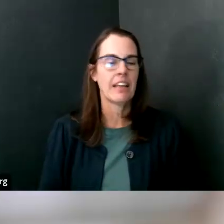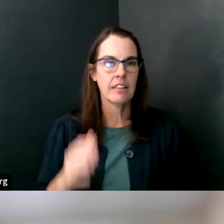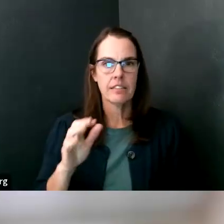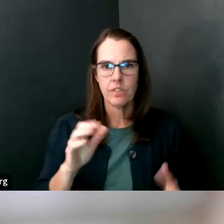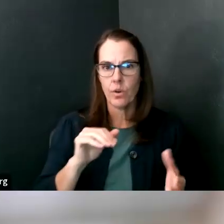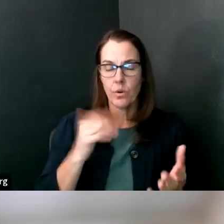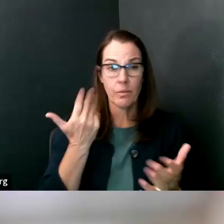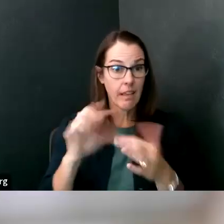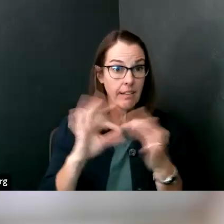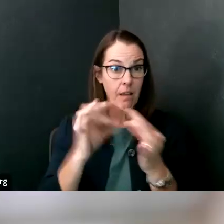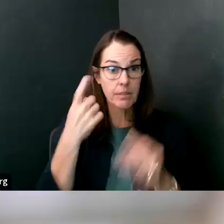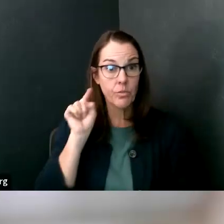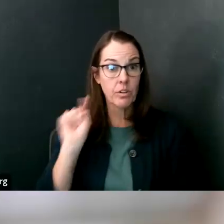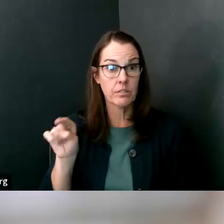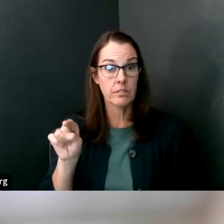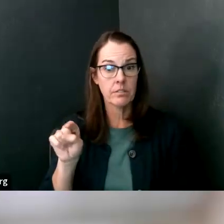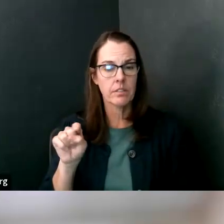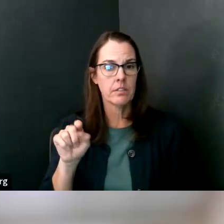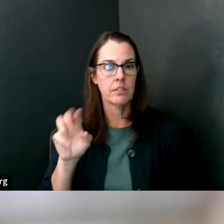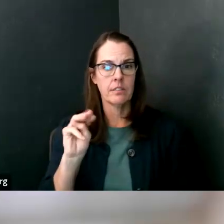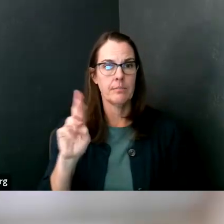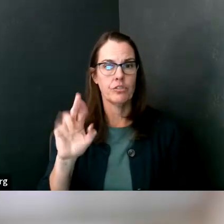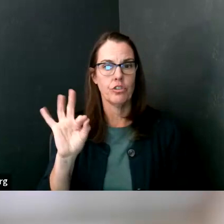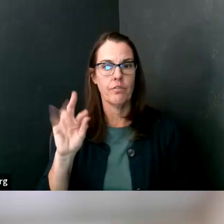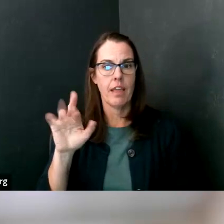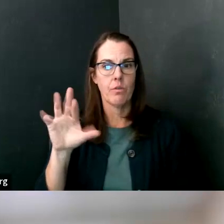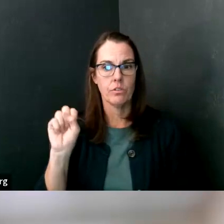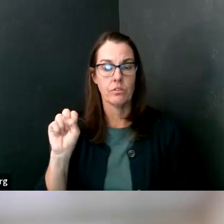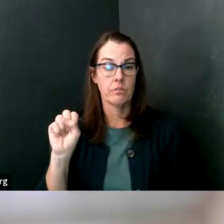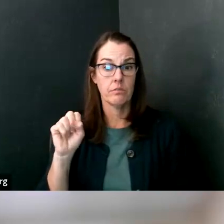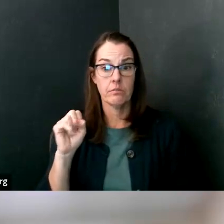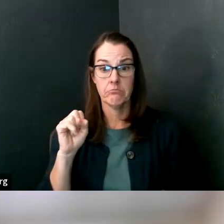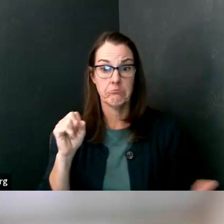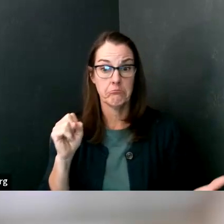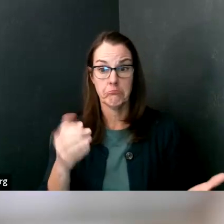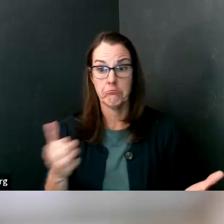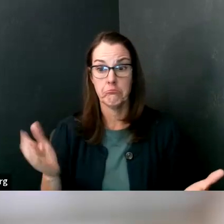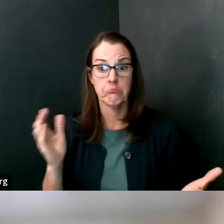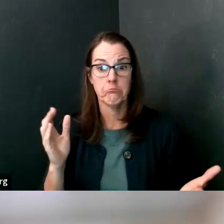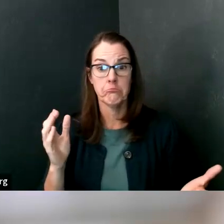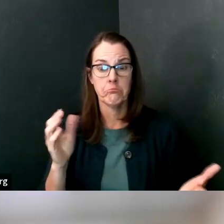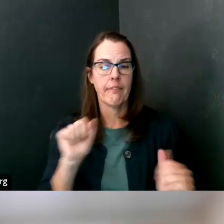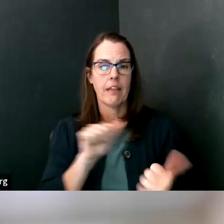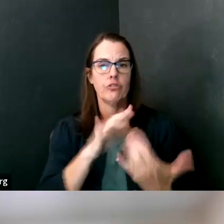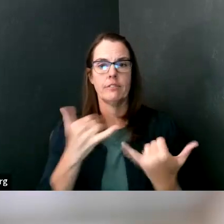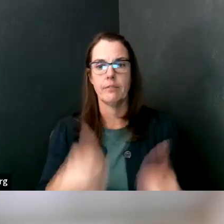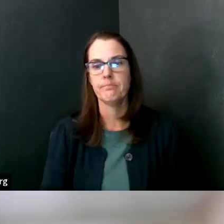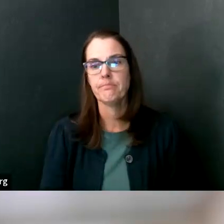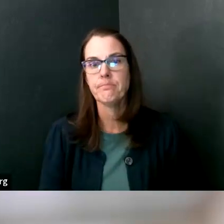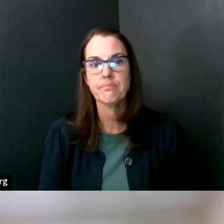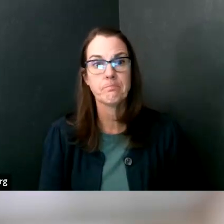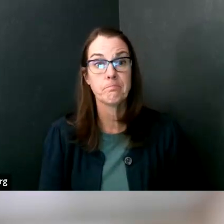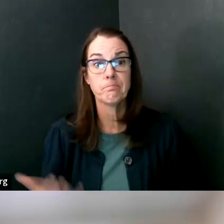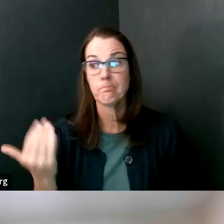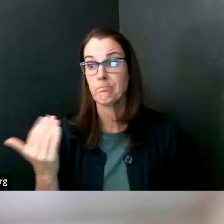think there are any comments or questions for Mr. Flowers, but uh if so, we can address those now.